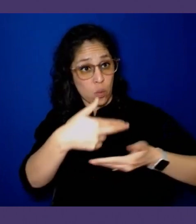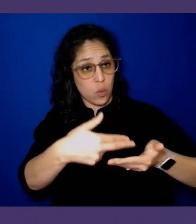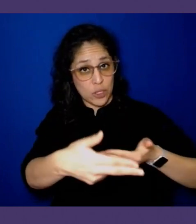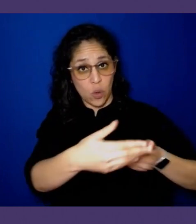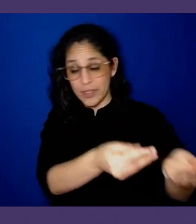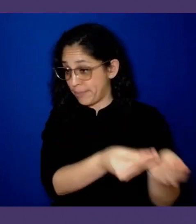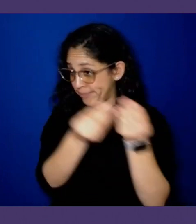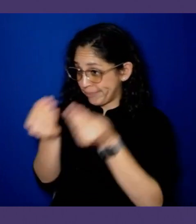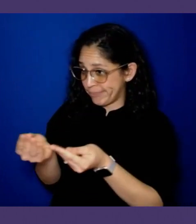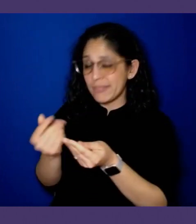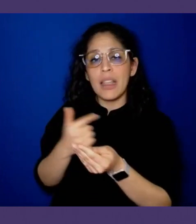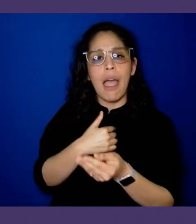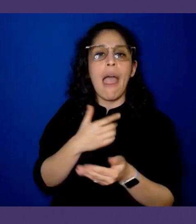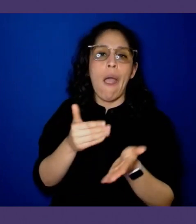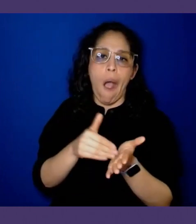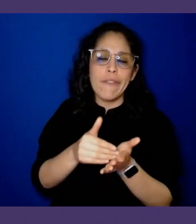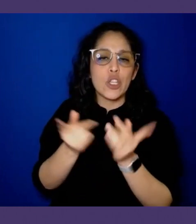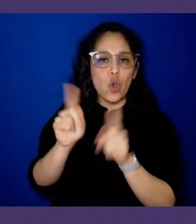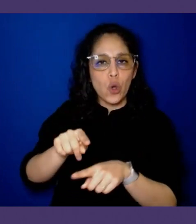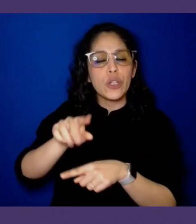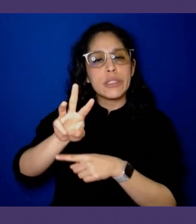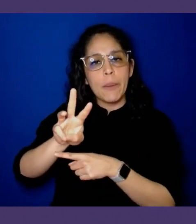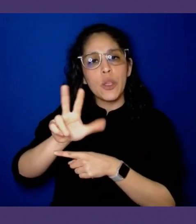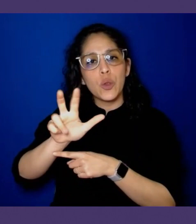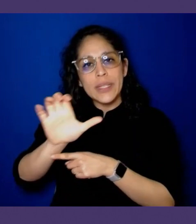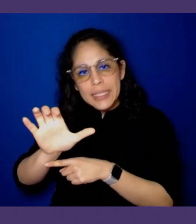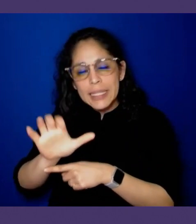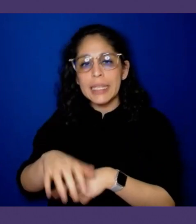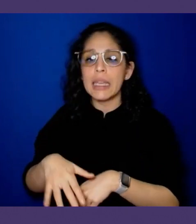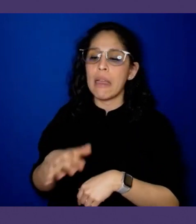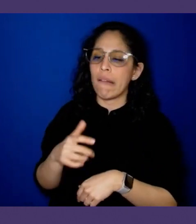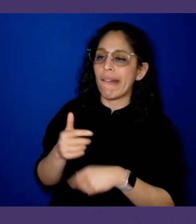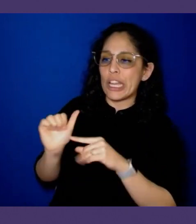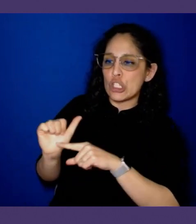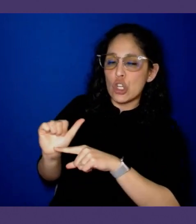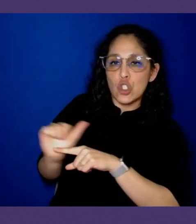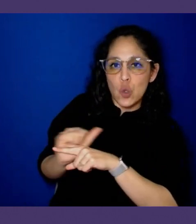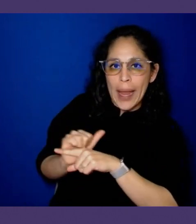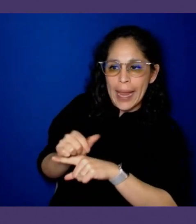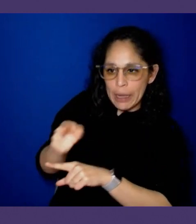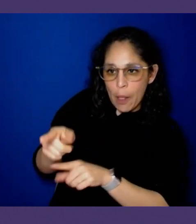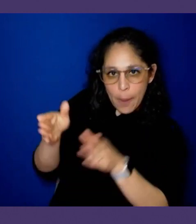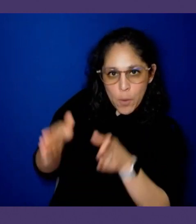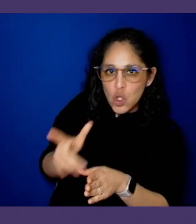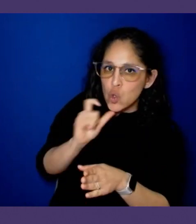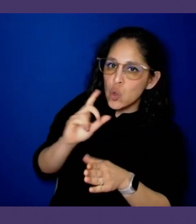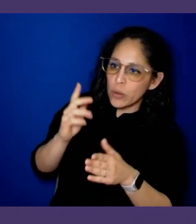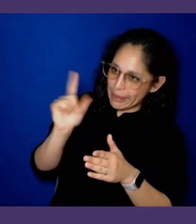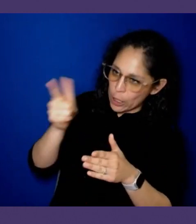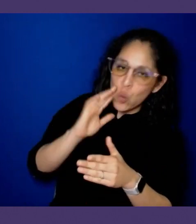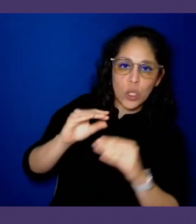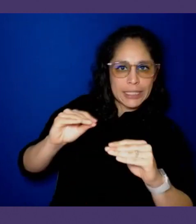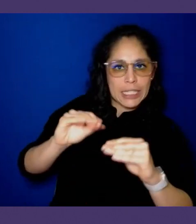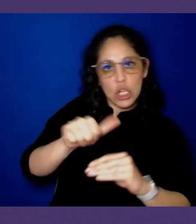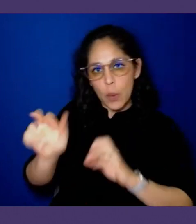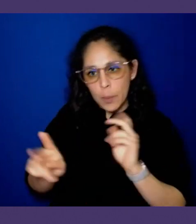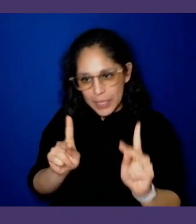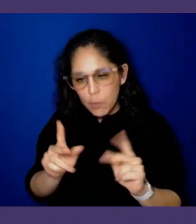train the trainer curricular program content to Teach Access resources. We're regularly calling on the resources that all of our colleagues in